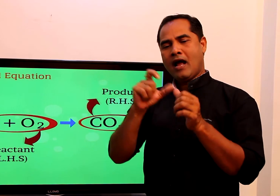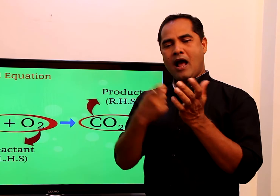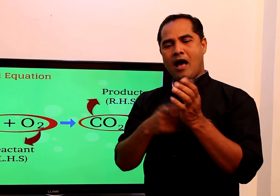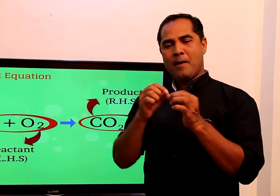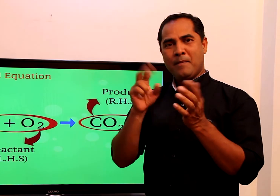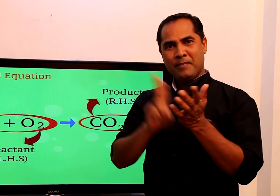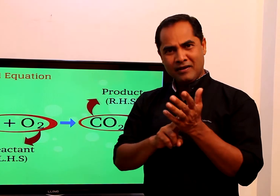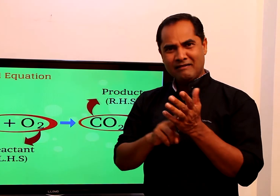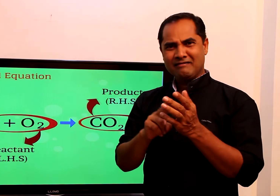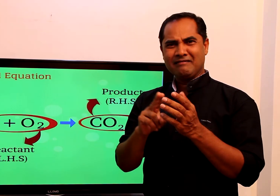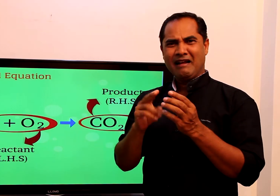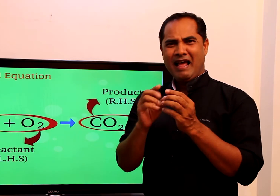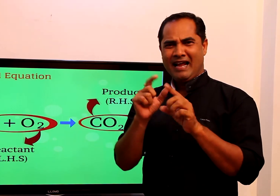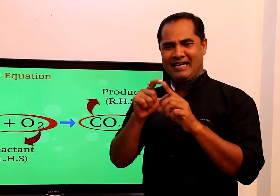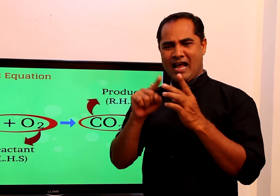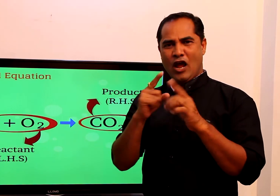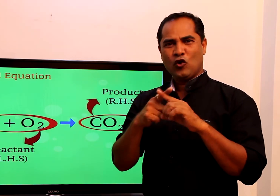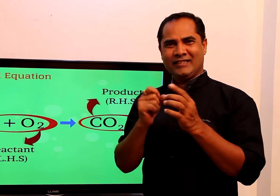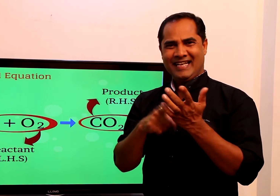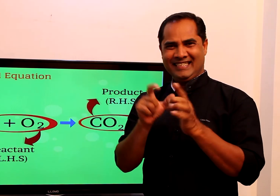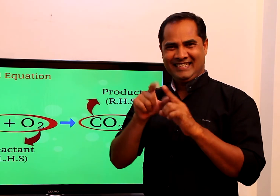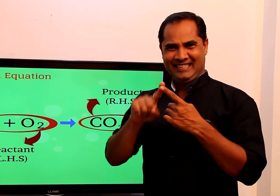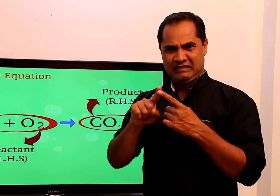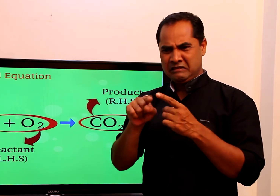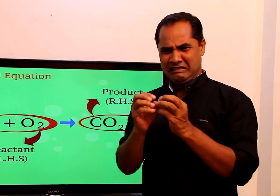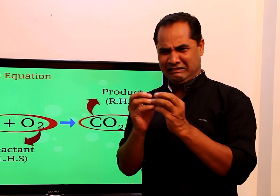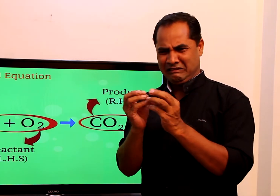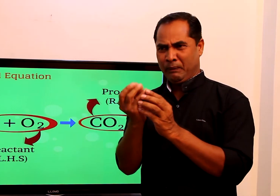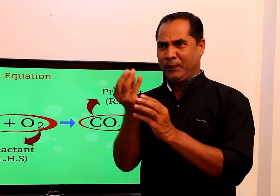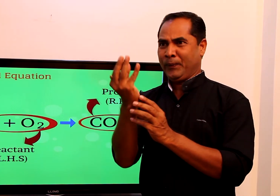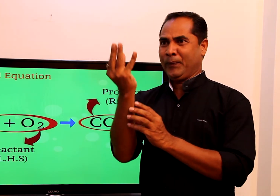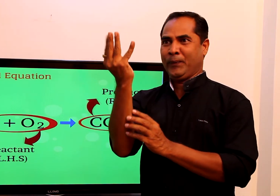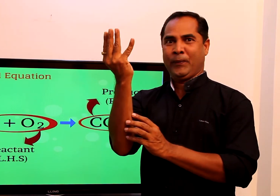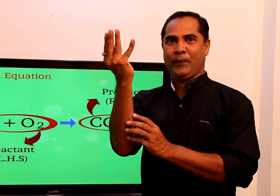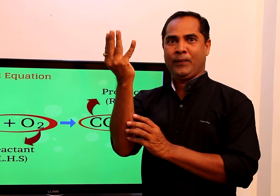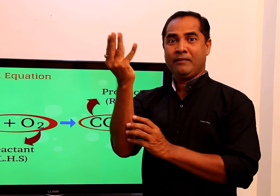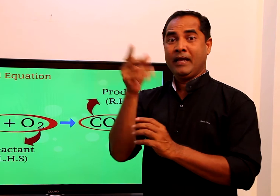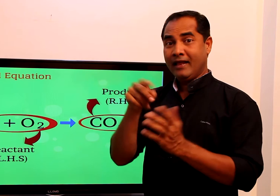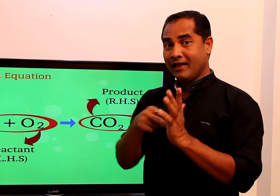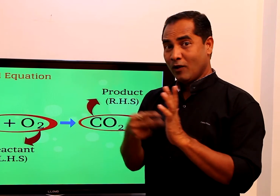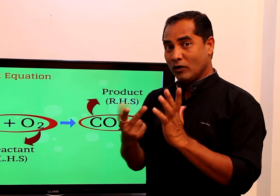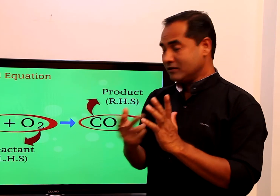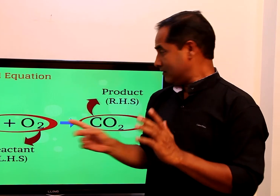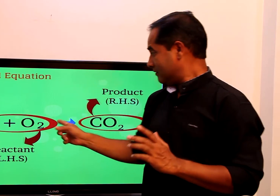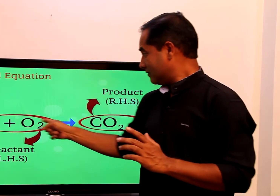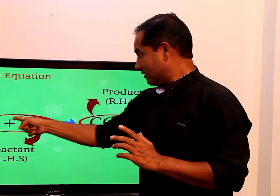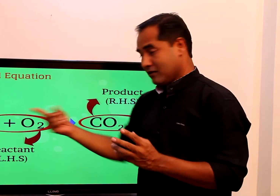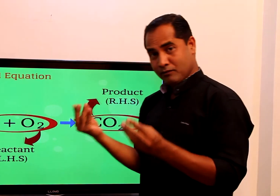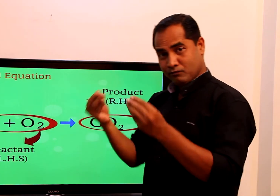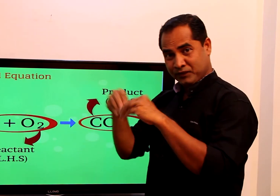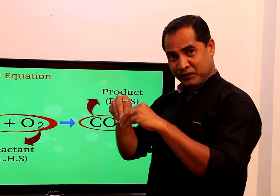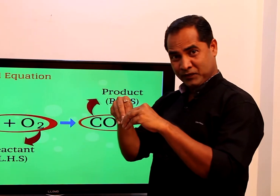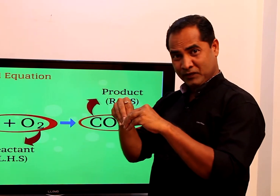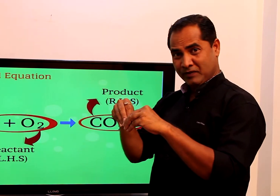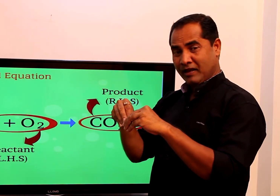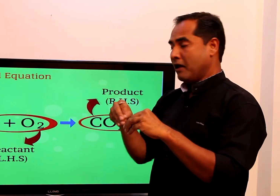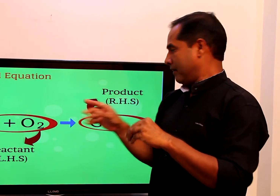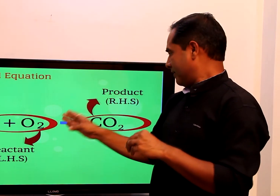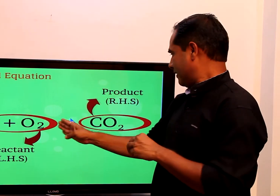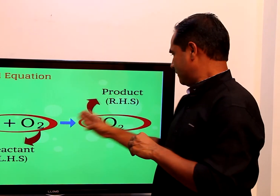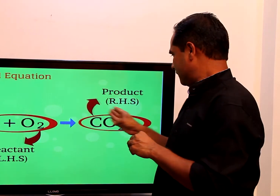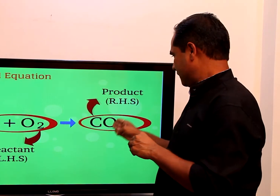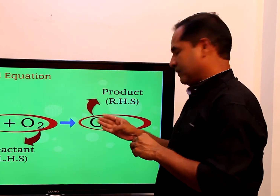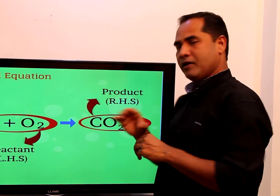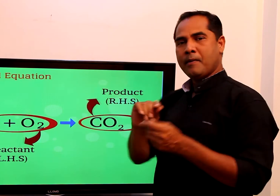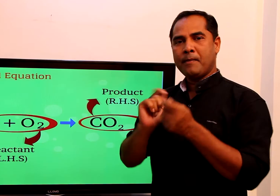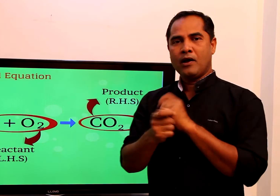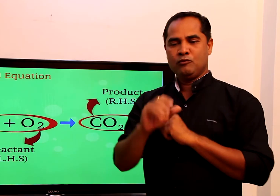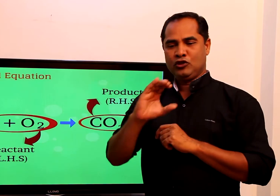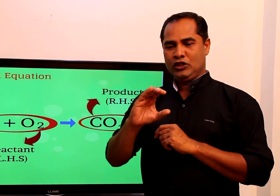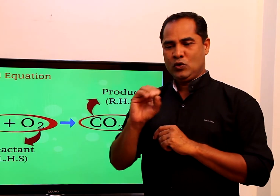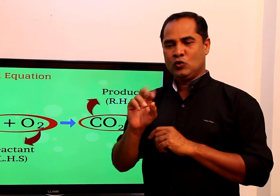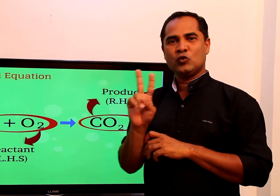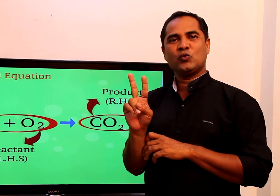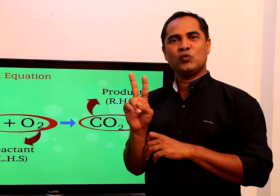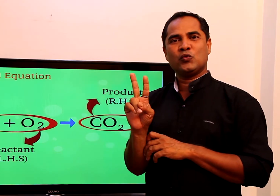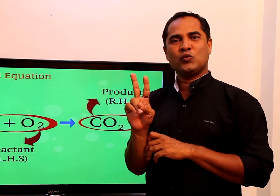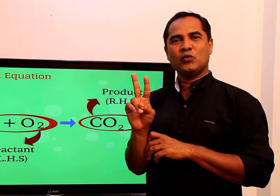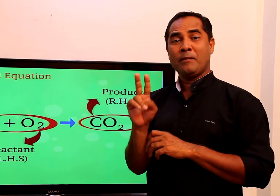those two, we get carbon dioxide. So, Carbon & Oxygen combined to give you